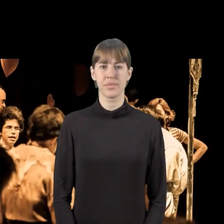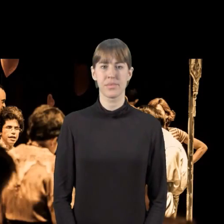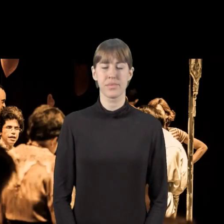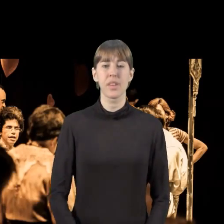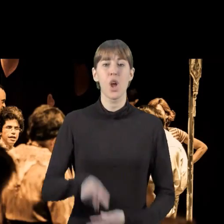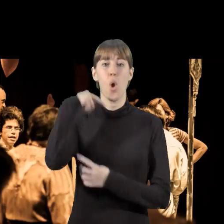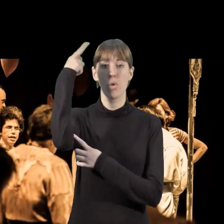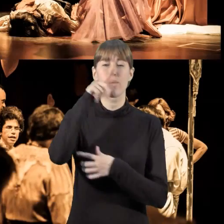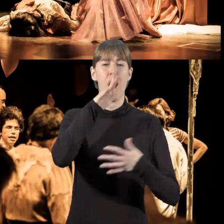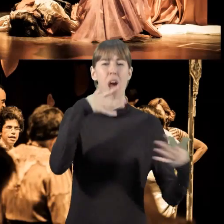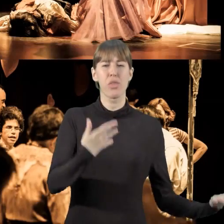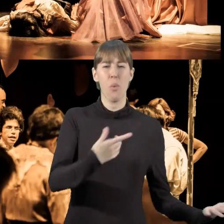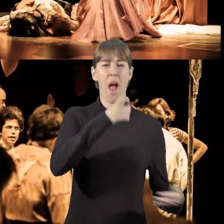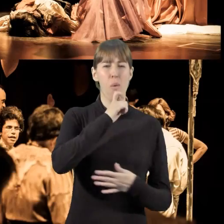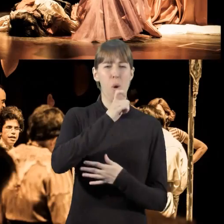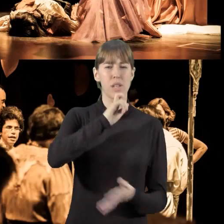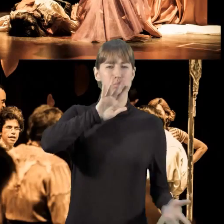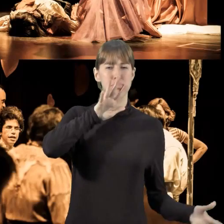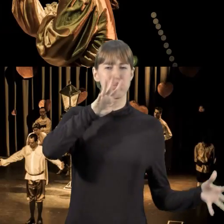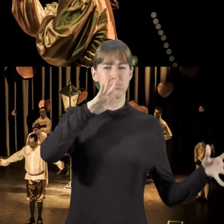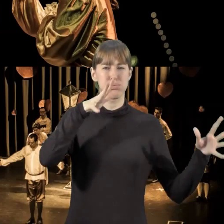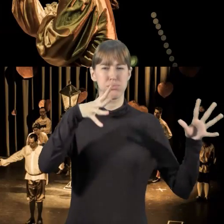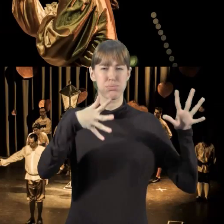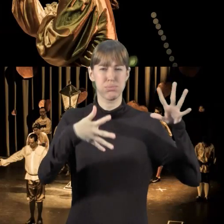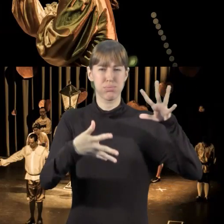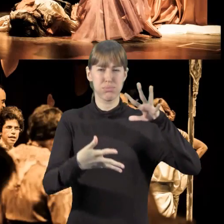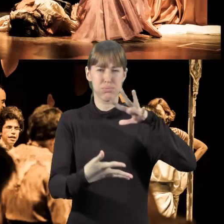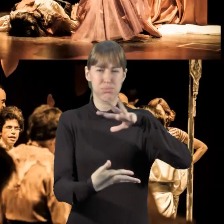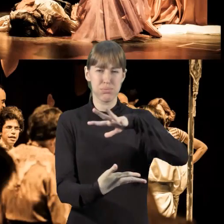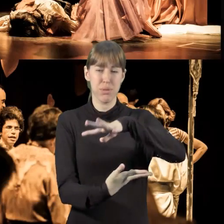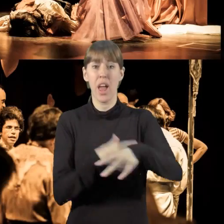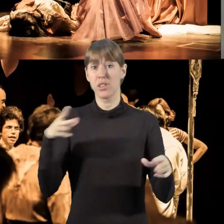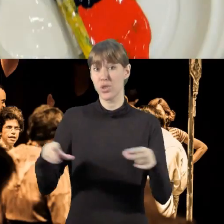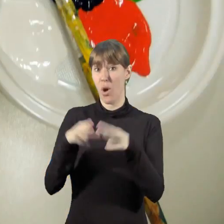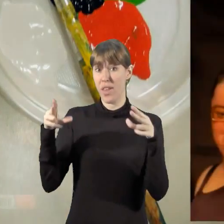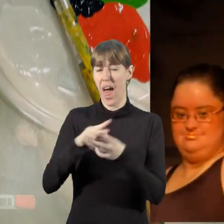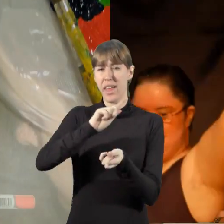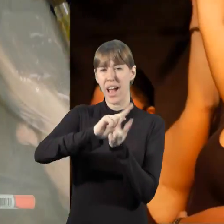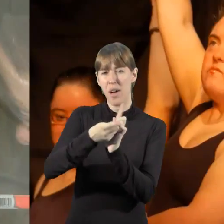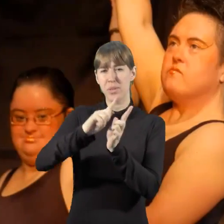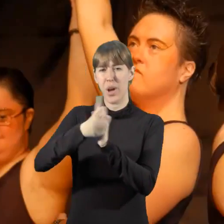Nowadays the culture, as we know it, suffers a transformation because of processes and synergies